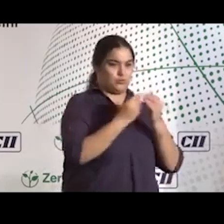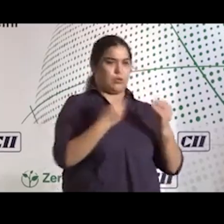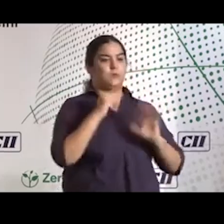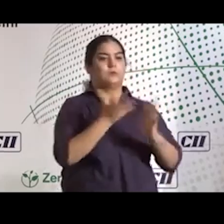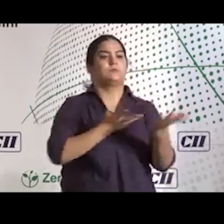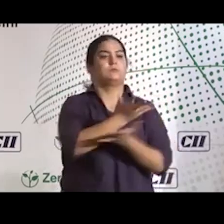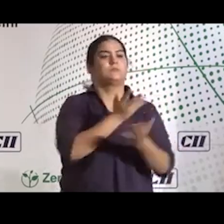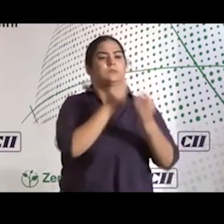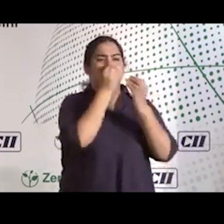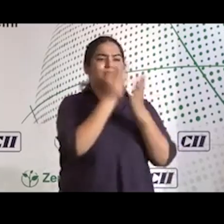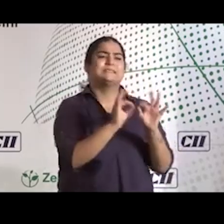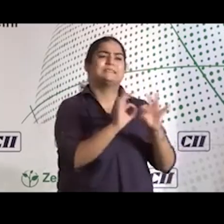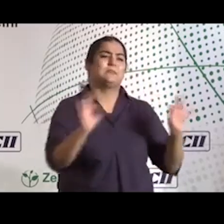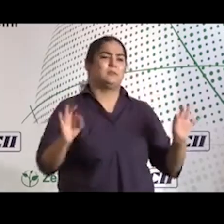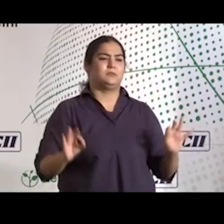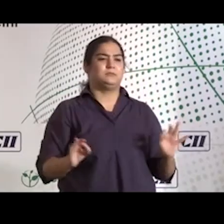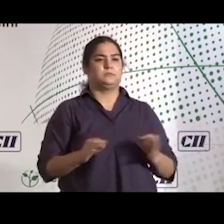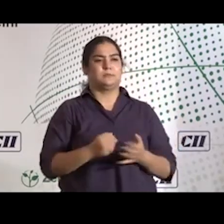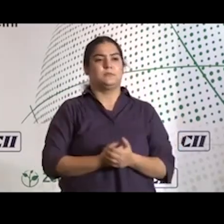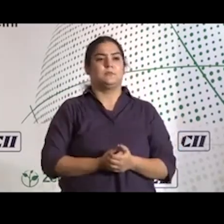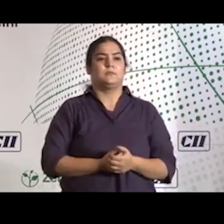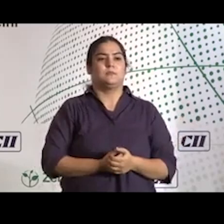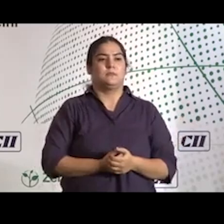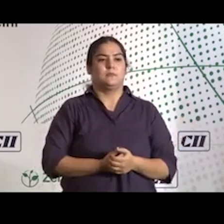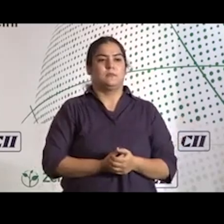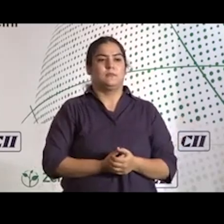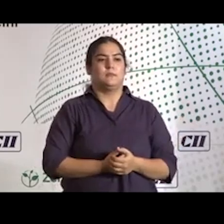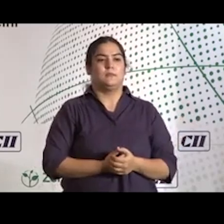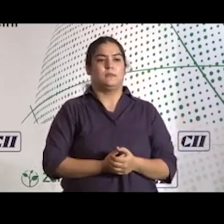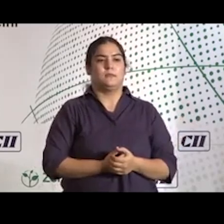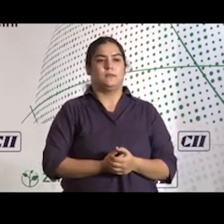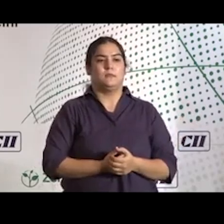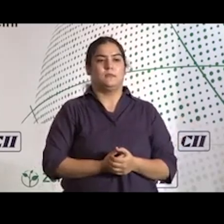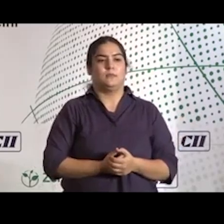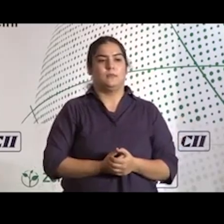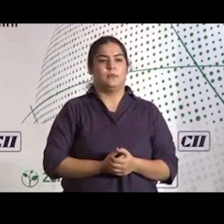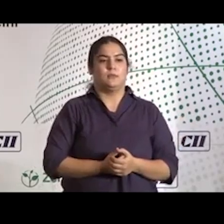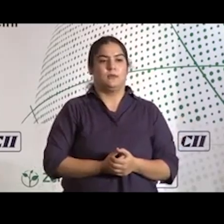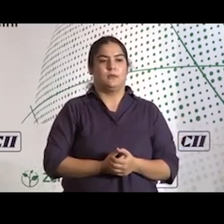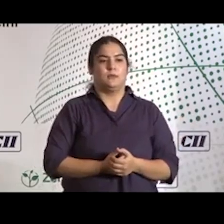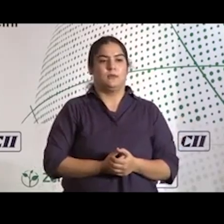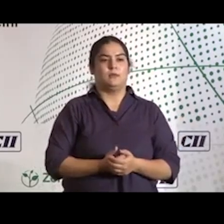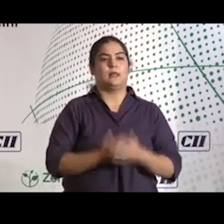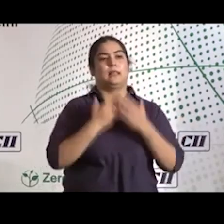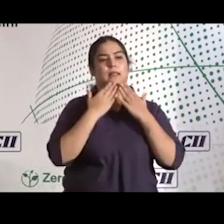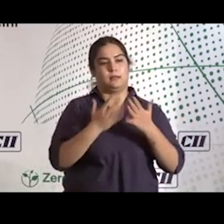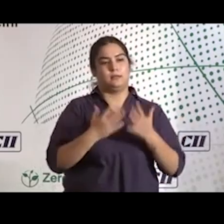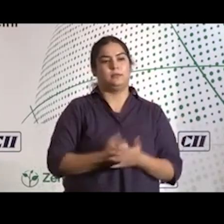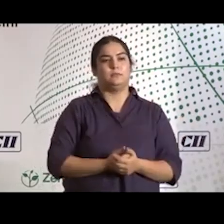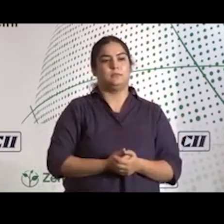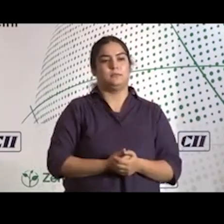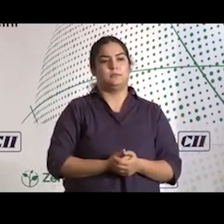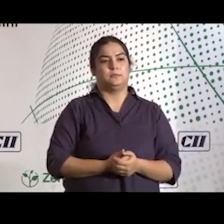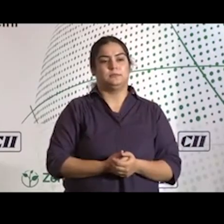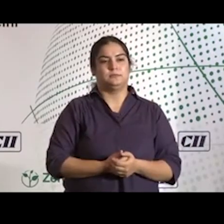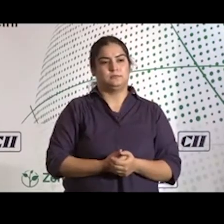So that's important. So that is what. Thank you. Thank you. Thank you, all of us.